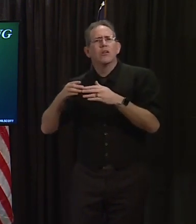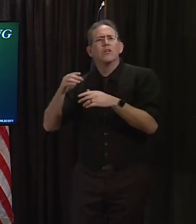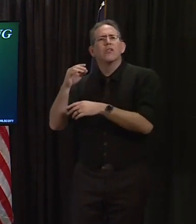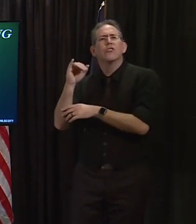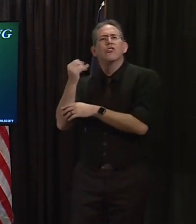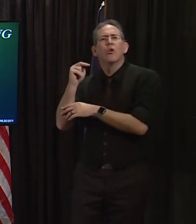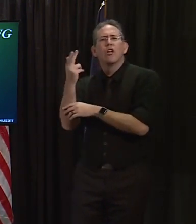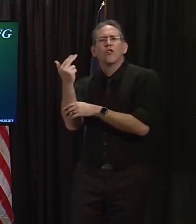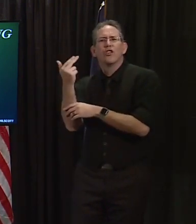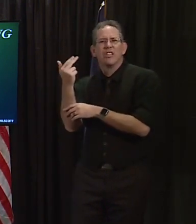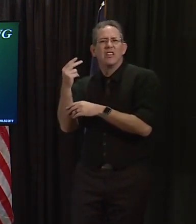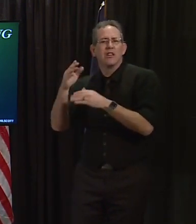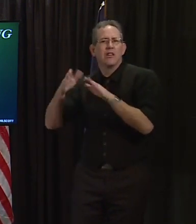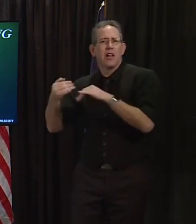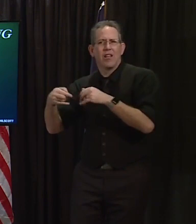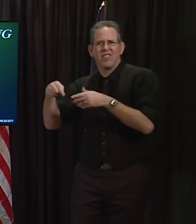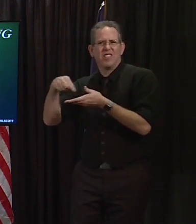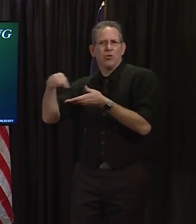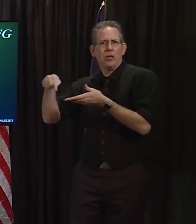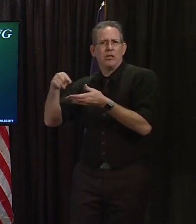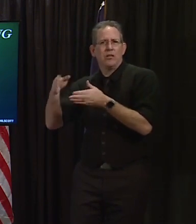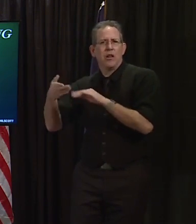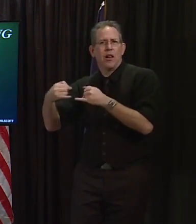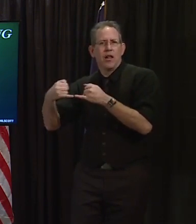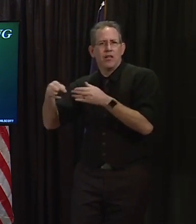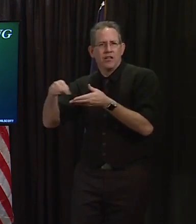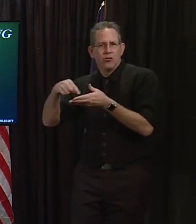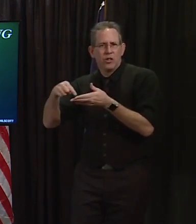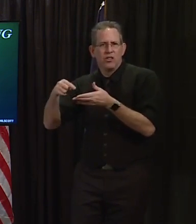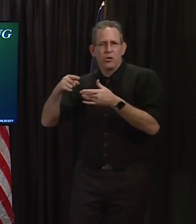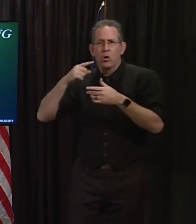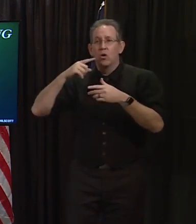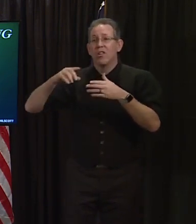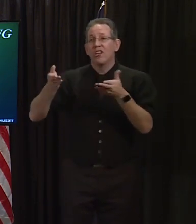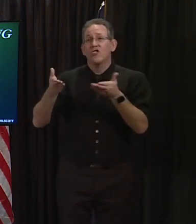Vermont health connect dot gov to see the health and dental plans that are